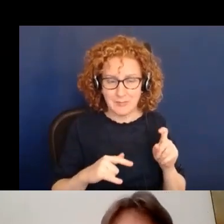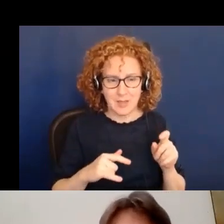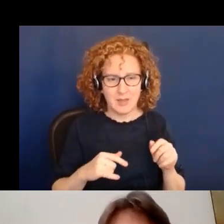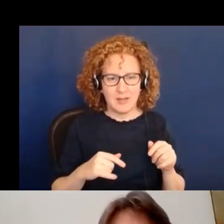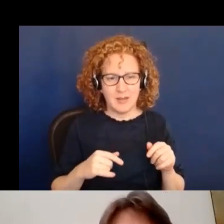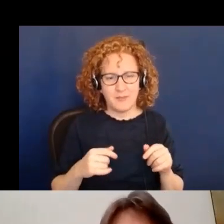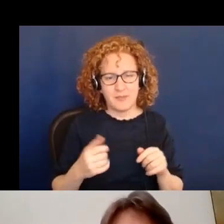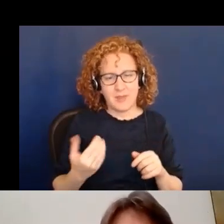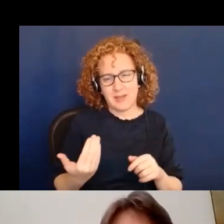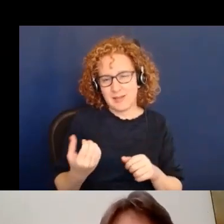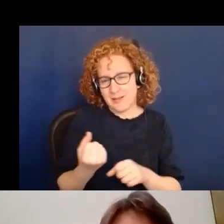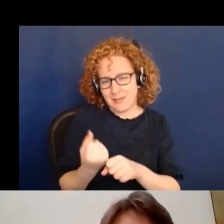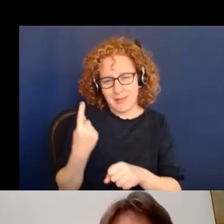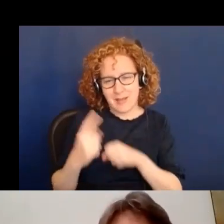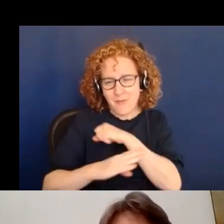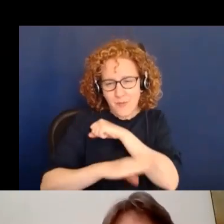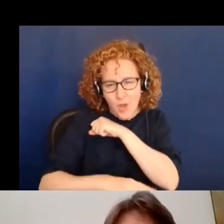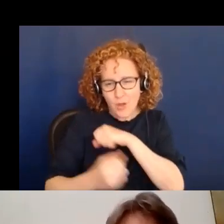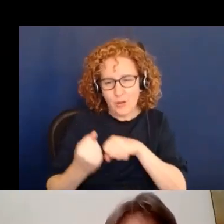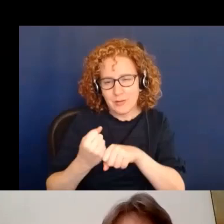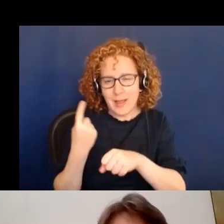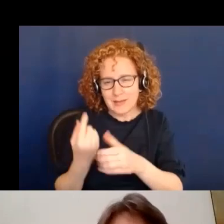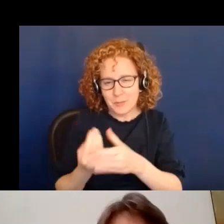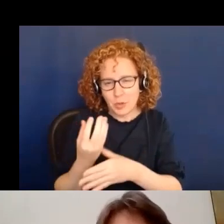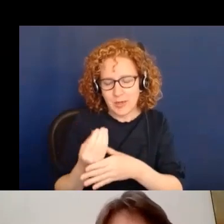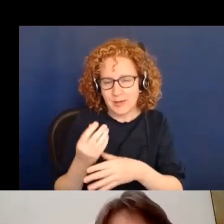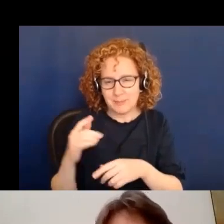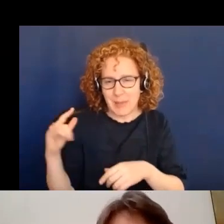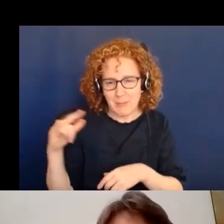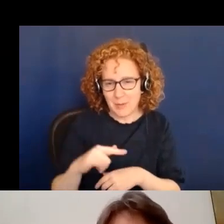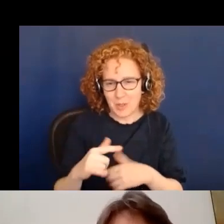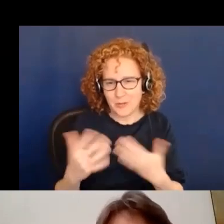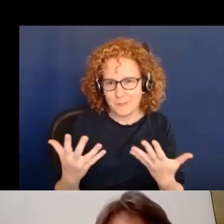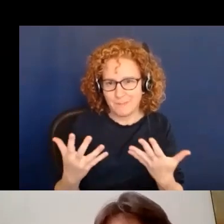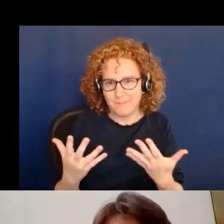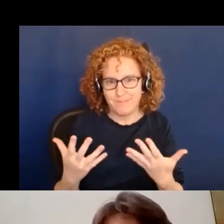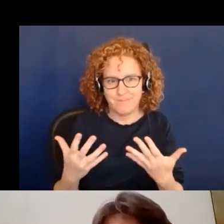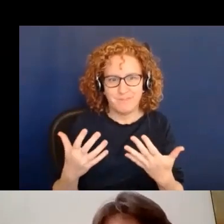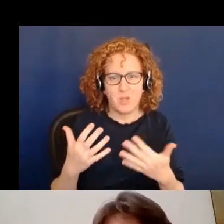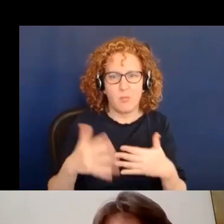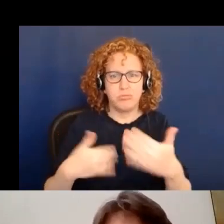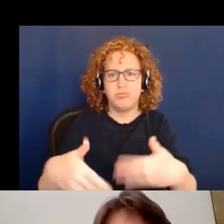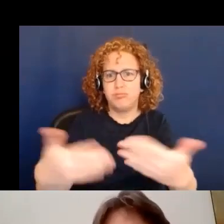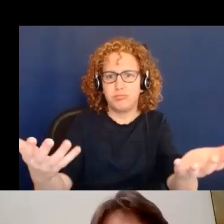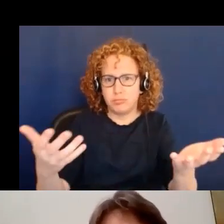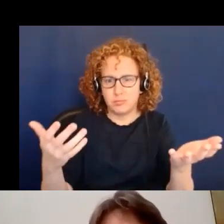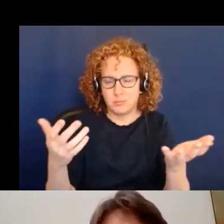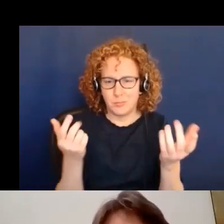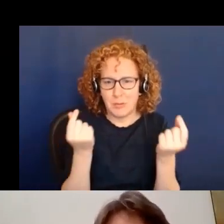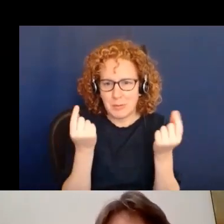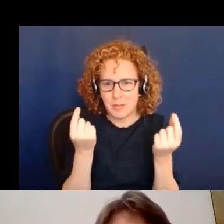last spring and so there's been a little snowball effect and then but we're grateful that we we